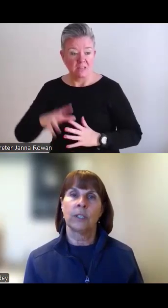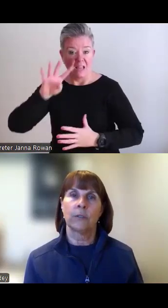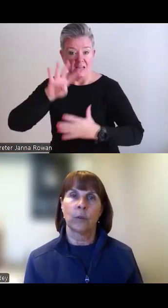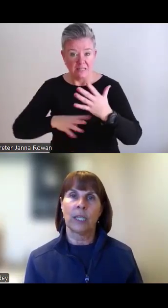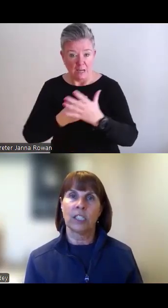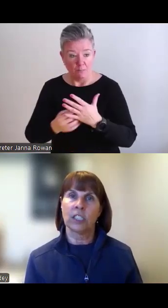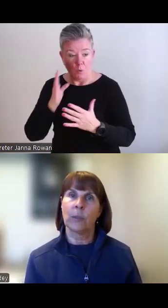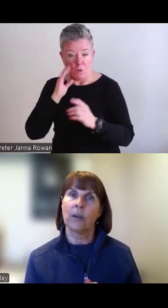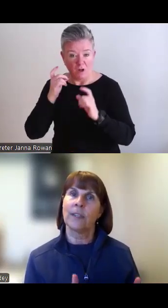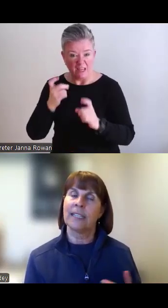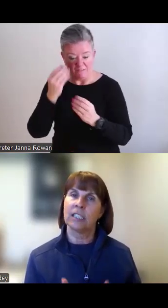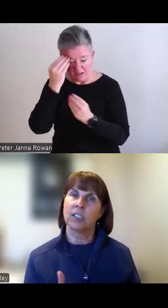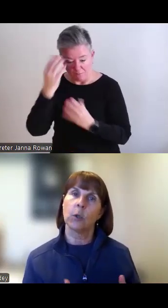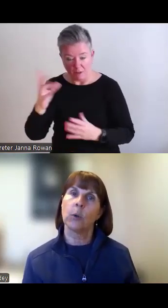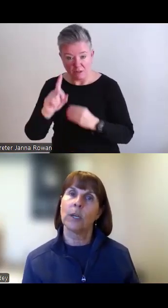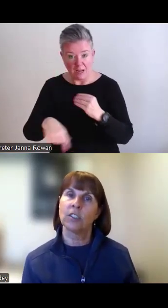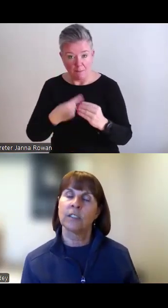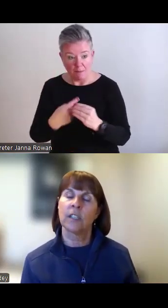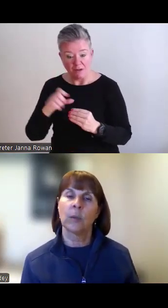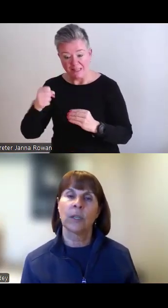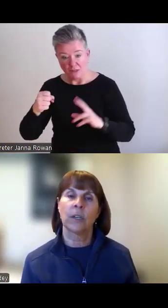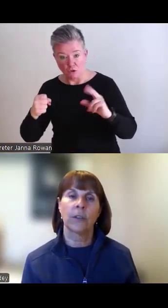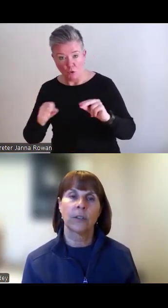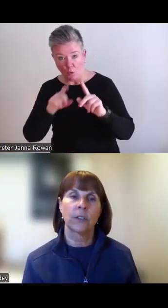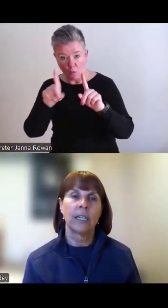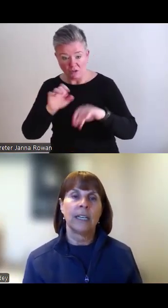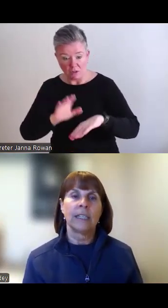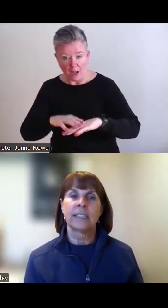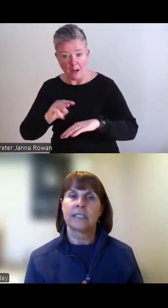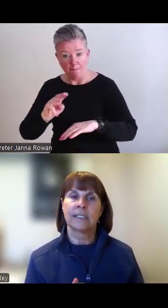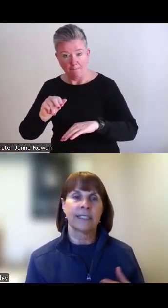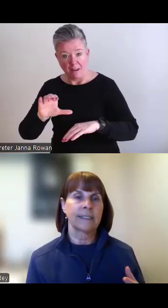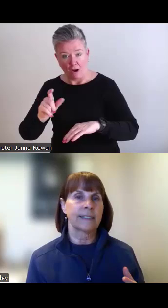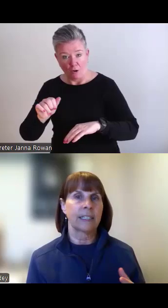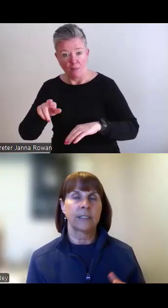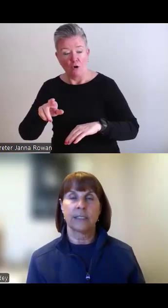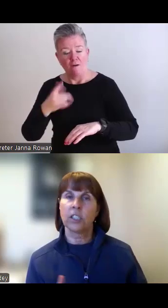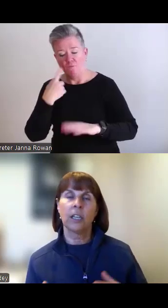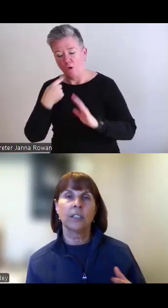give you information about the yes/no questions on the MacArthur, such as things like does the